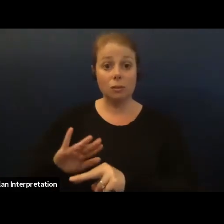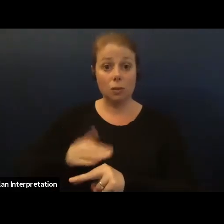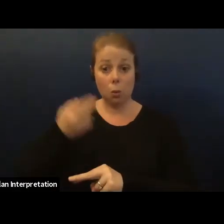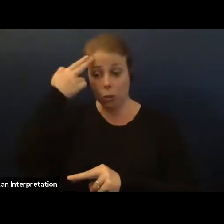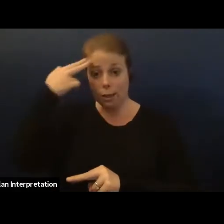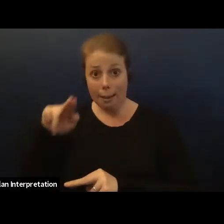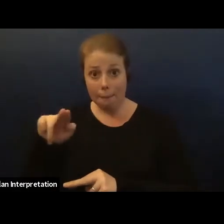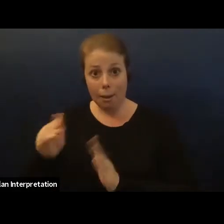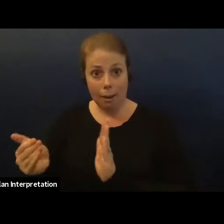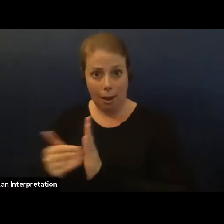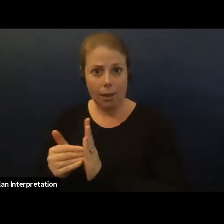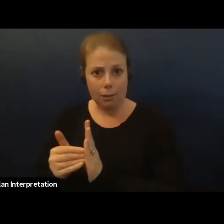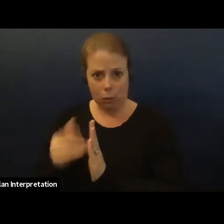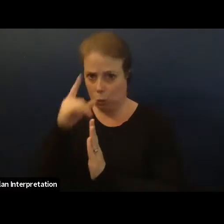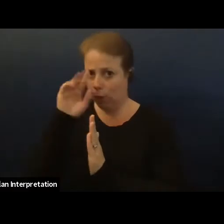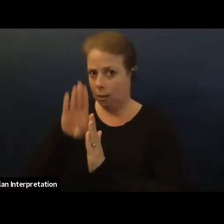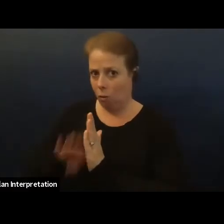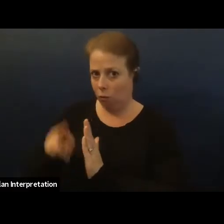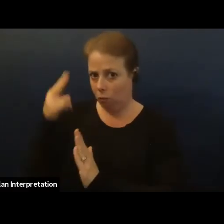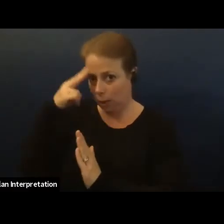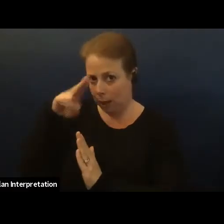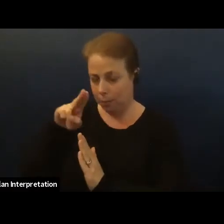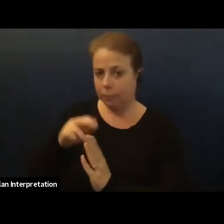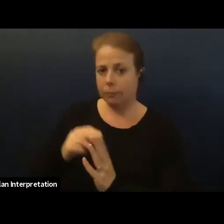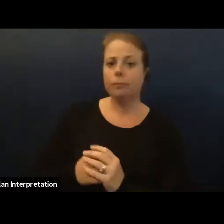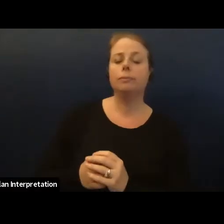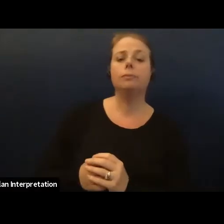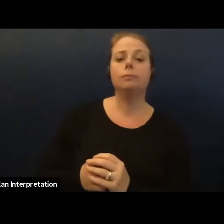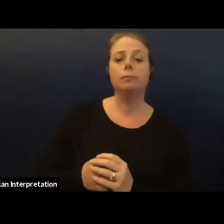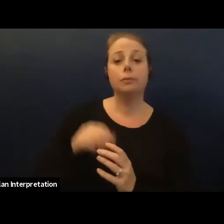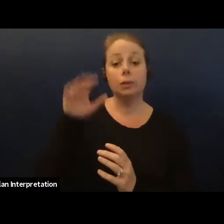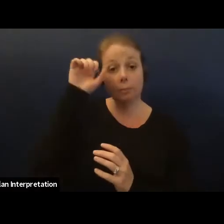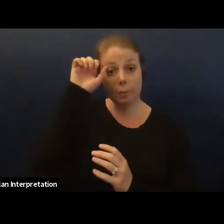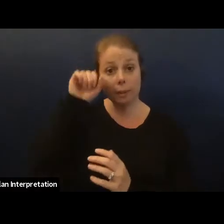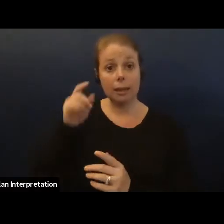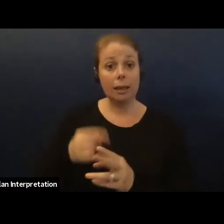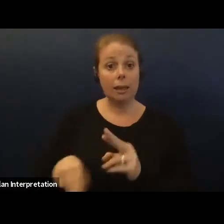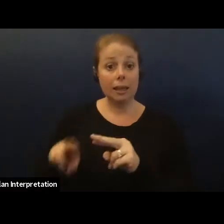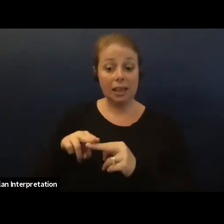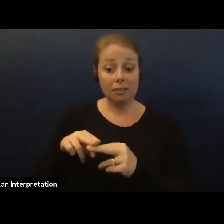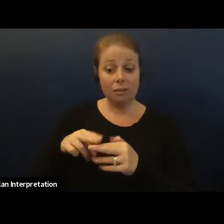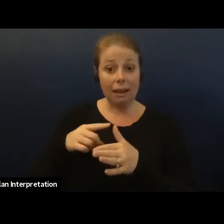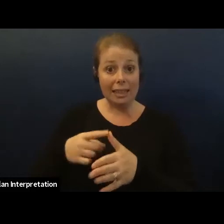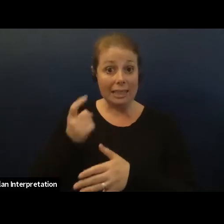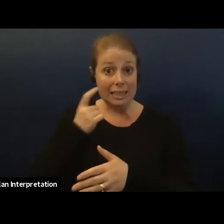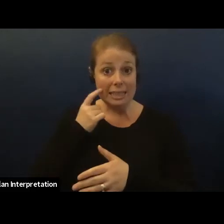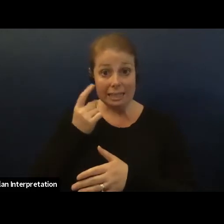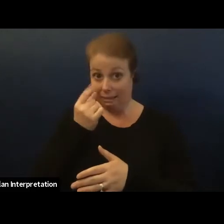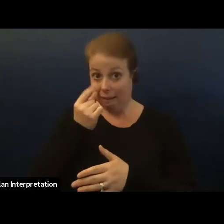Some questions will be answered live in writing and we'll get to the other ones as we go through.